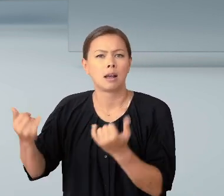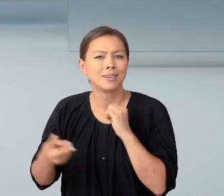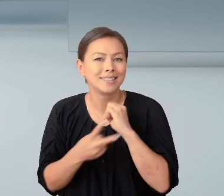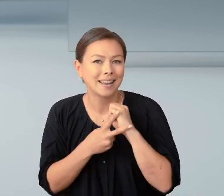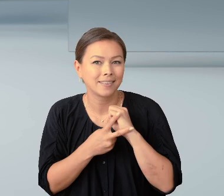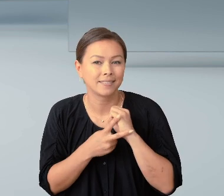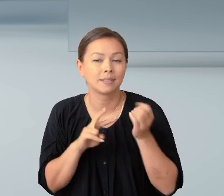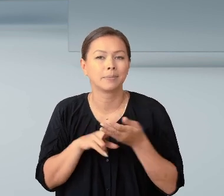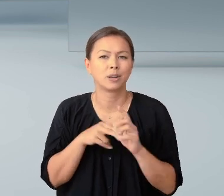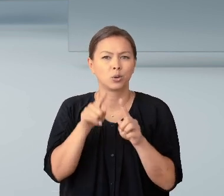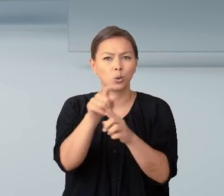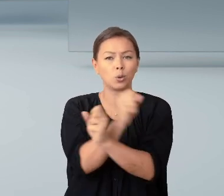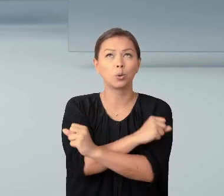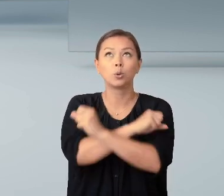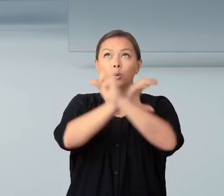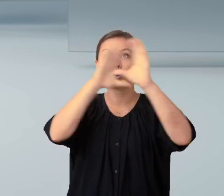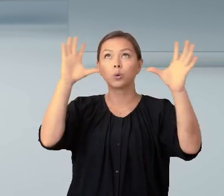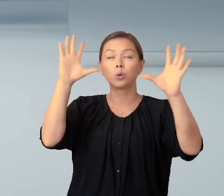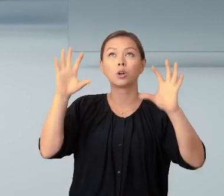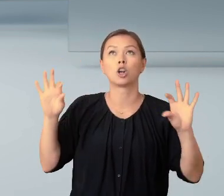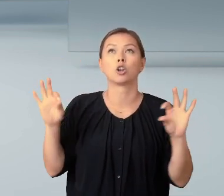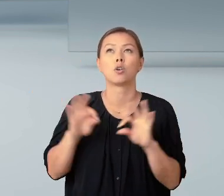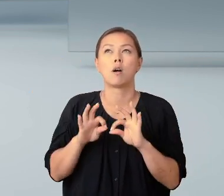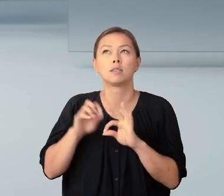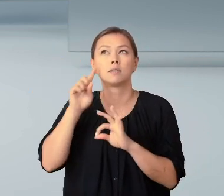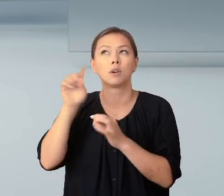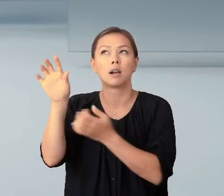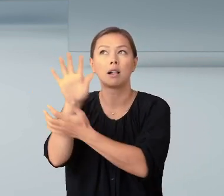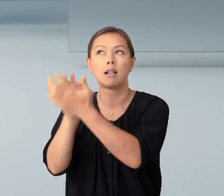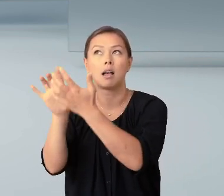really consider when you're thinking about our cost of the cloud versus